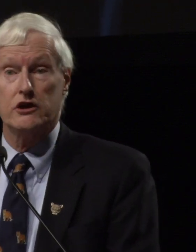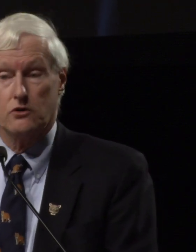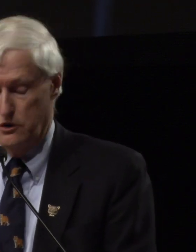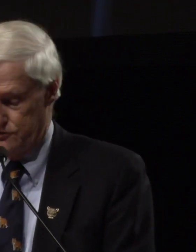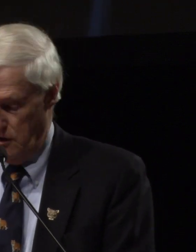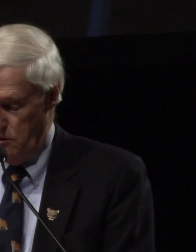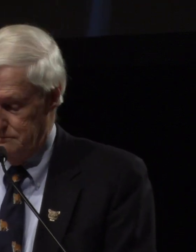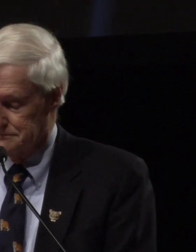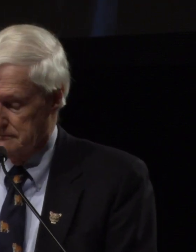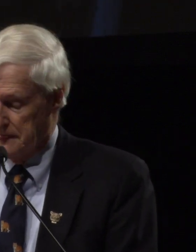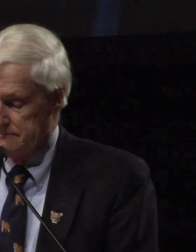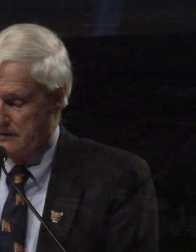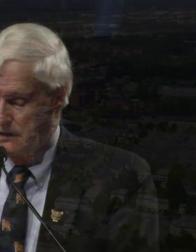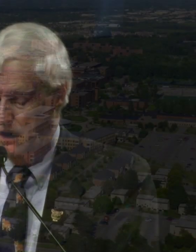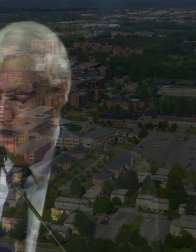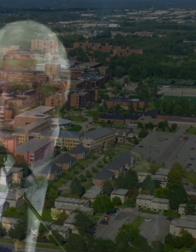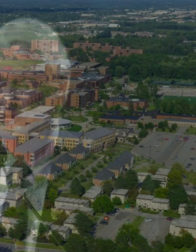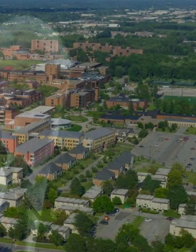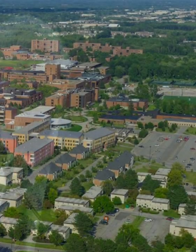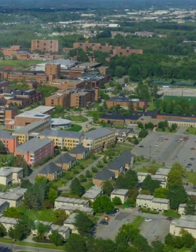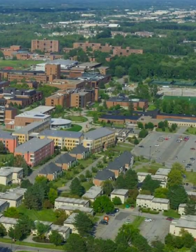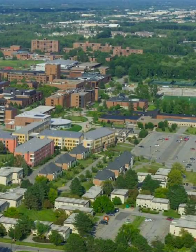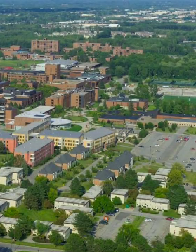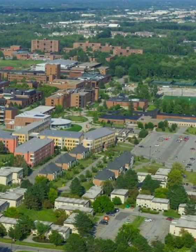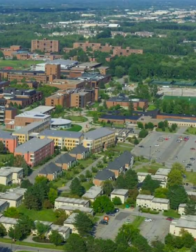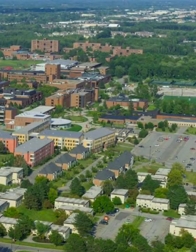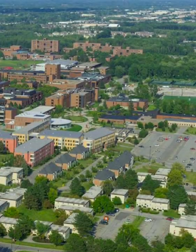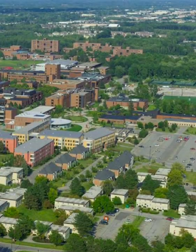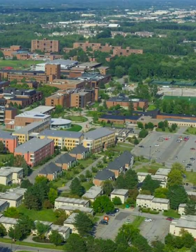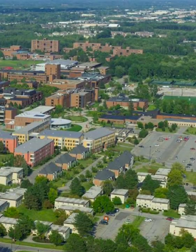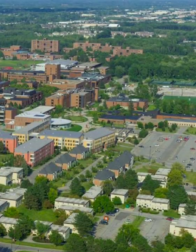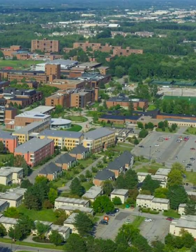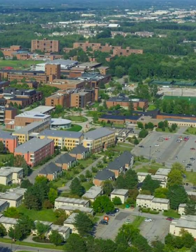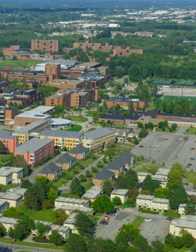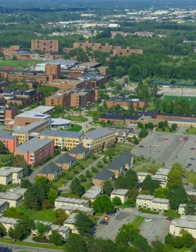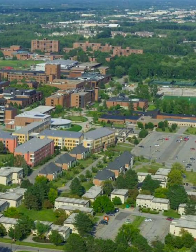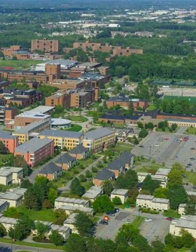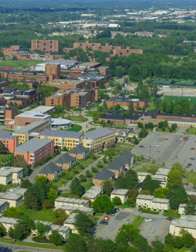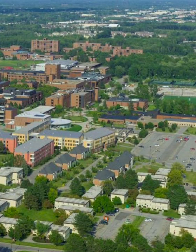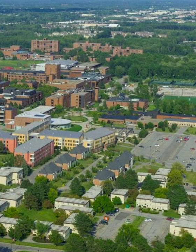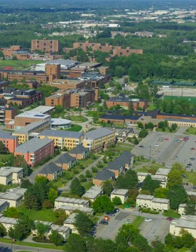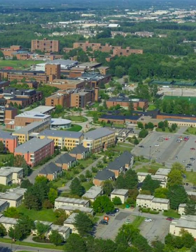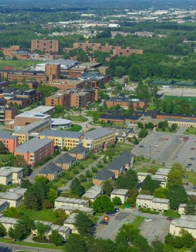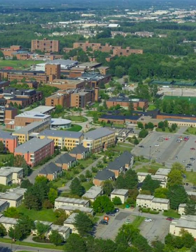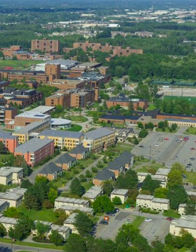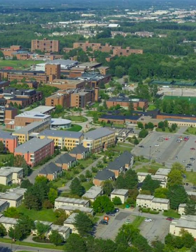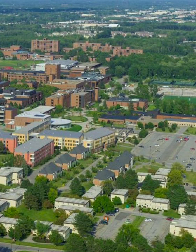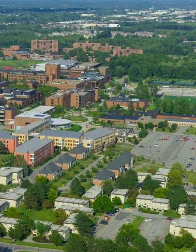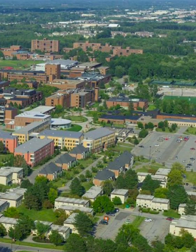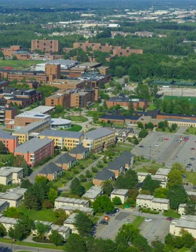SO RIT WILL MOVE FROM BEING NATIONALLY RANKED IN THE "REGIONAL - NORTH" CATEGORY TO